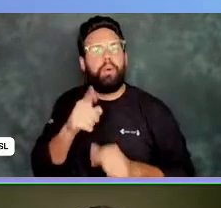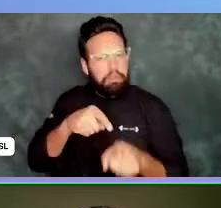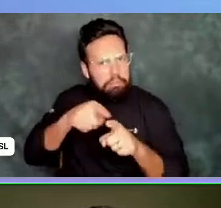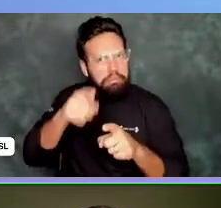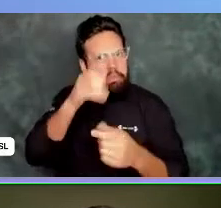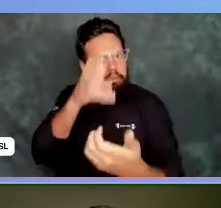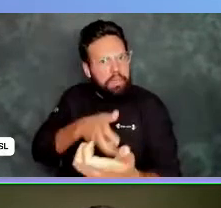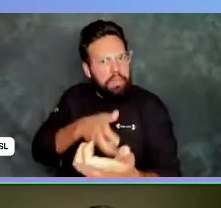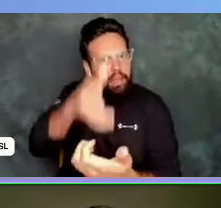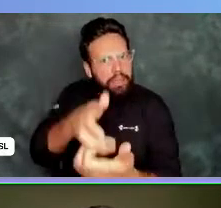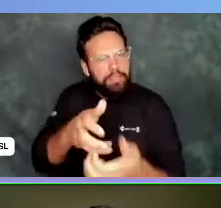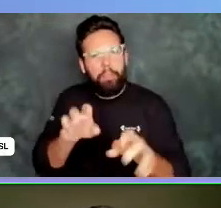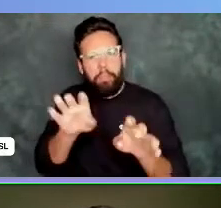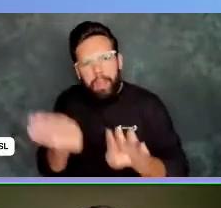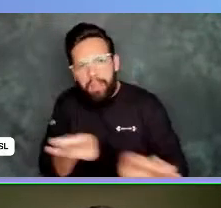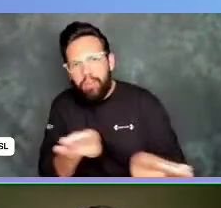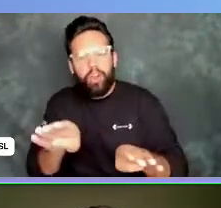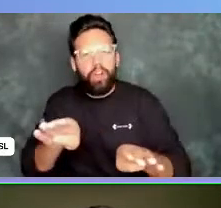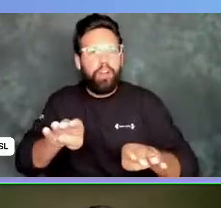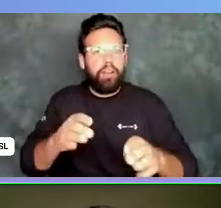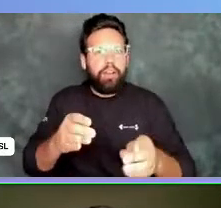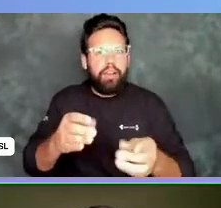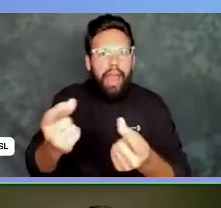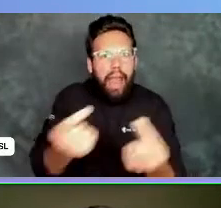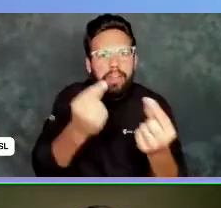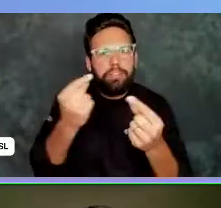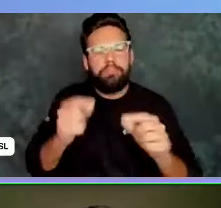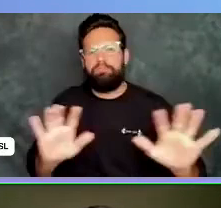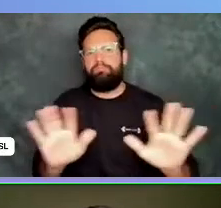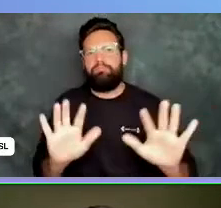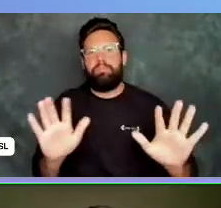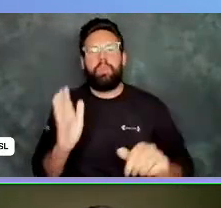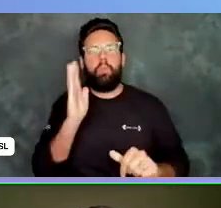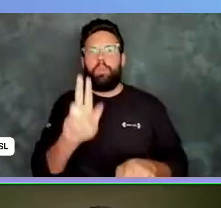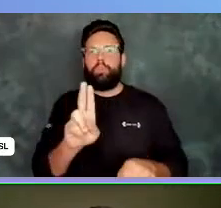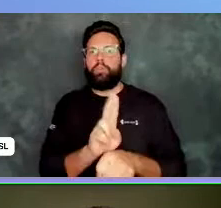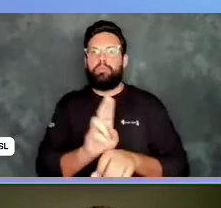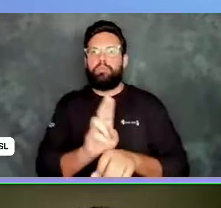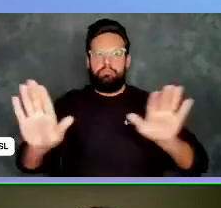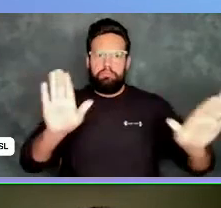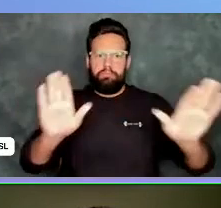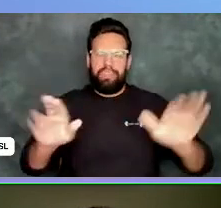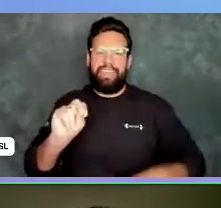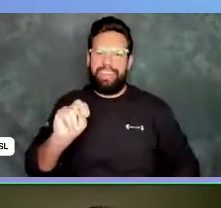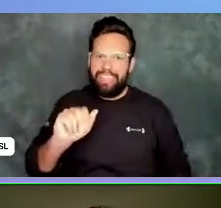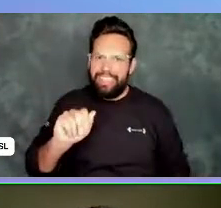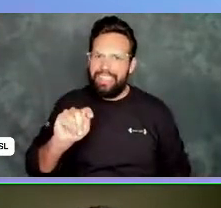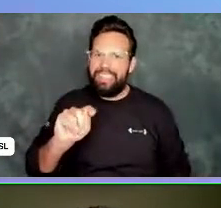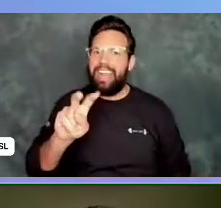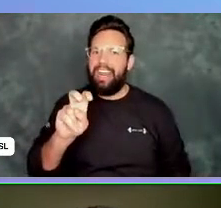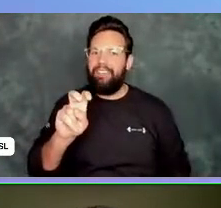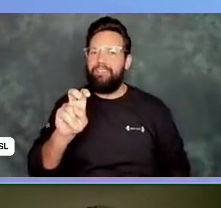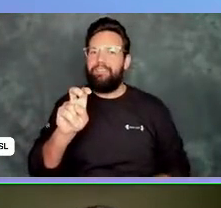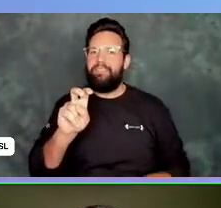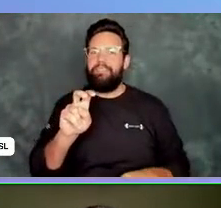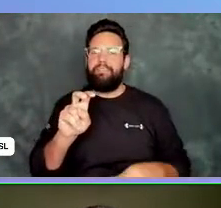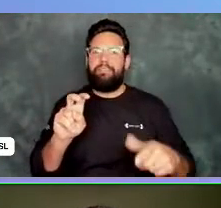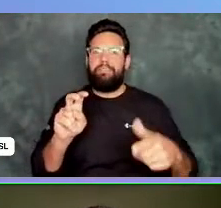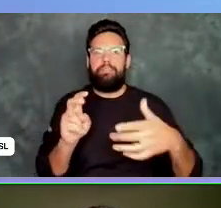to make things more accessible, but we're not we needed to create any custom behavior anything or actions or like that. We're